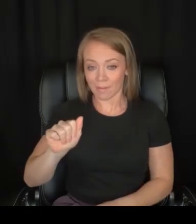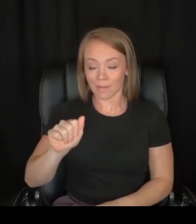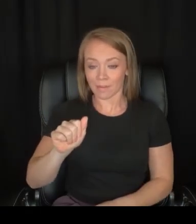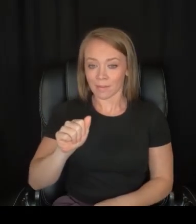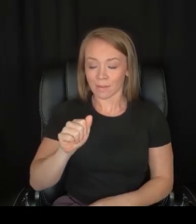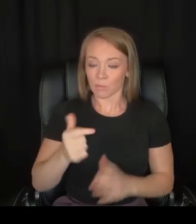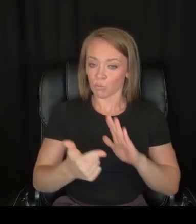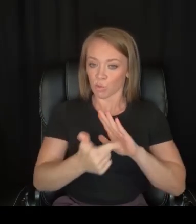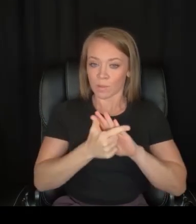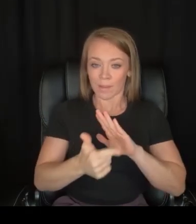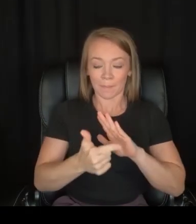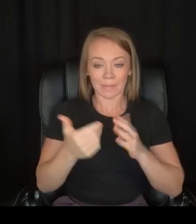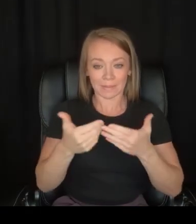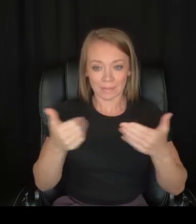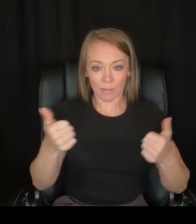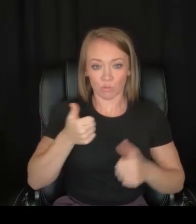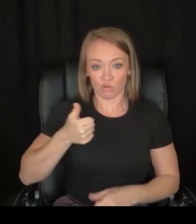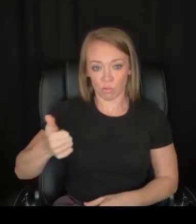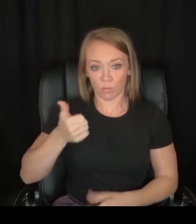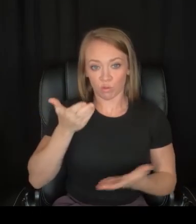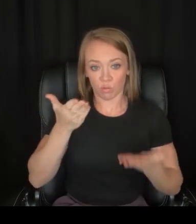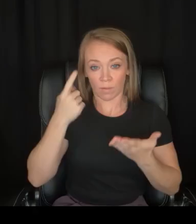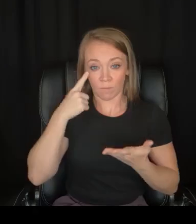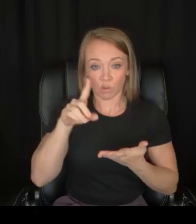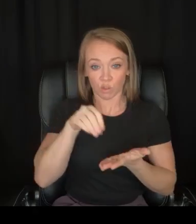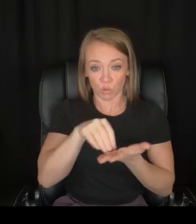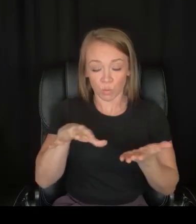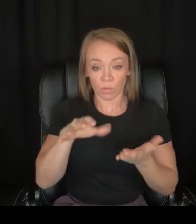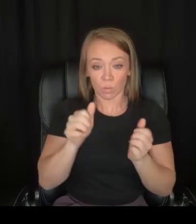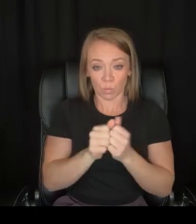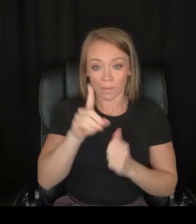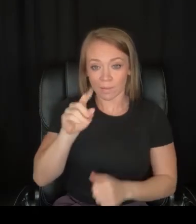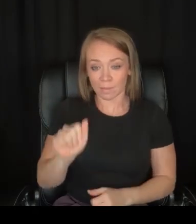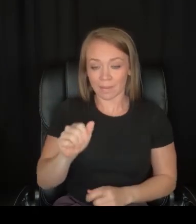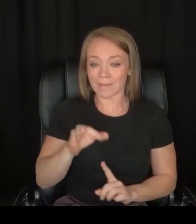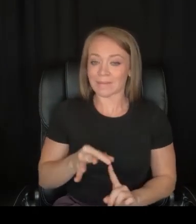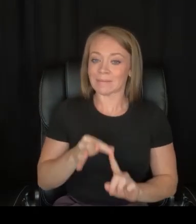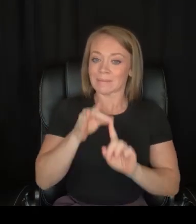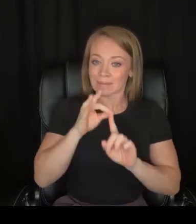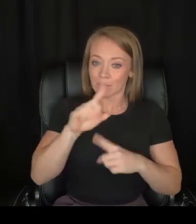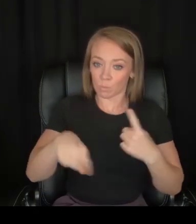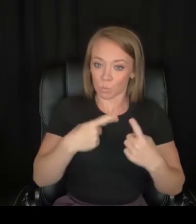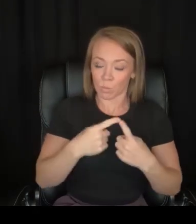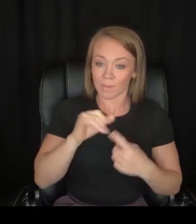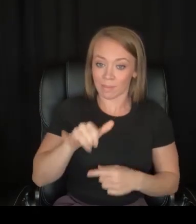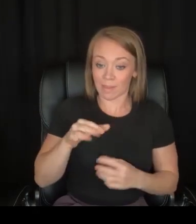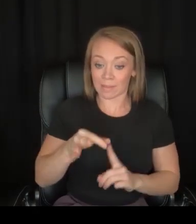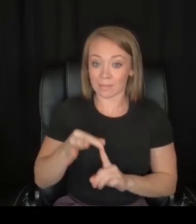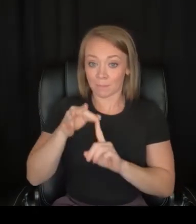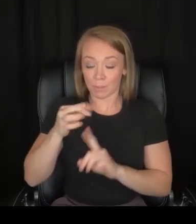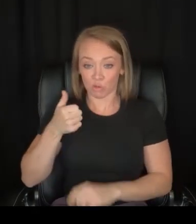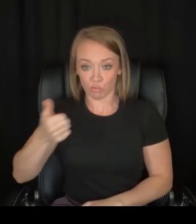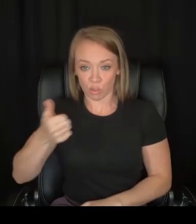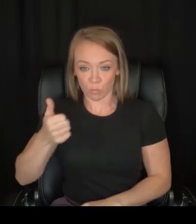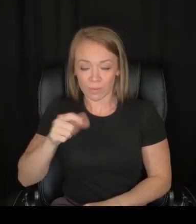transportation services for students with disabilities unless such separation is necessary due to a student's disability.